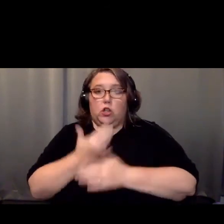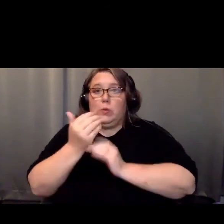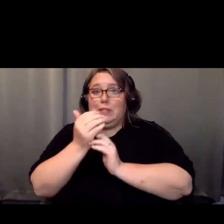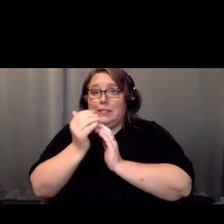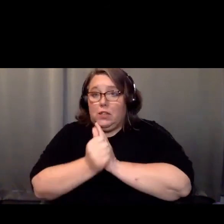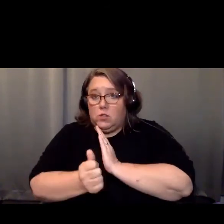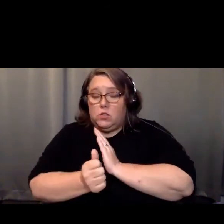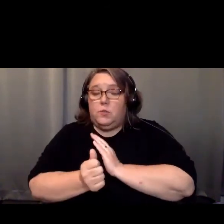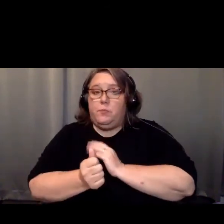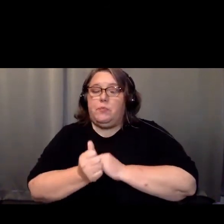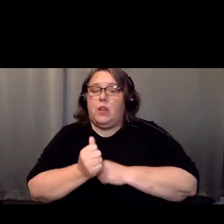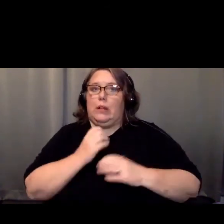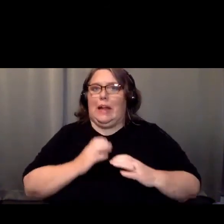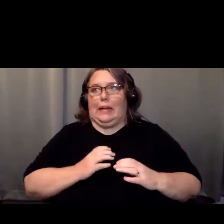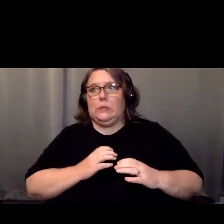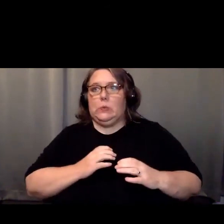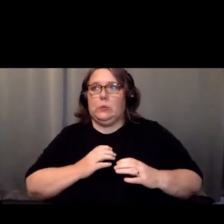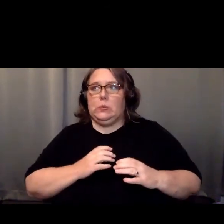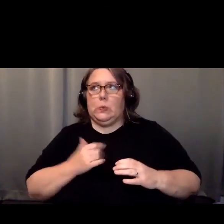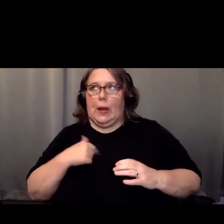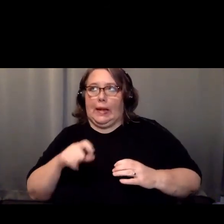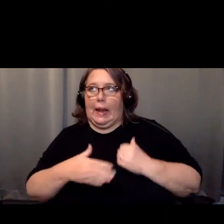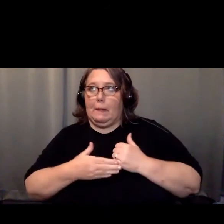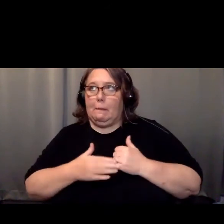So, the client may need assistance with job skills training.